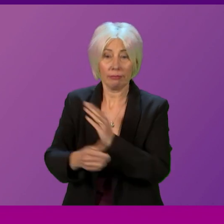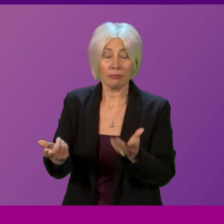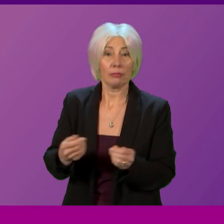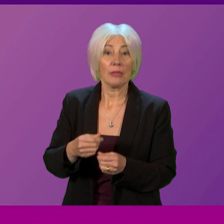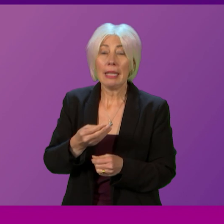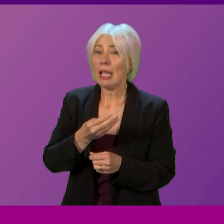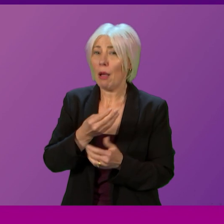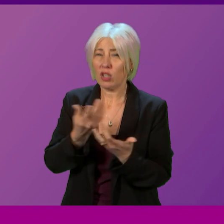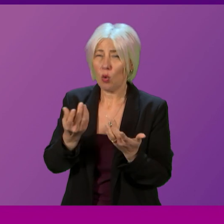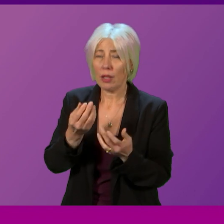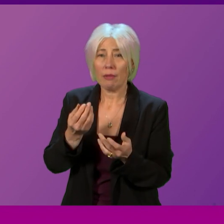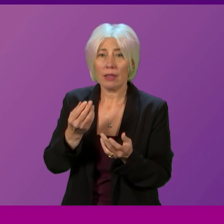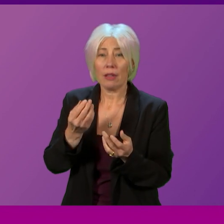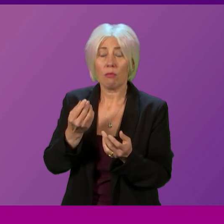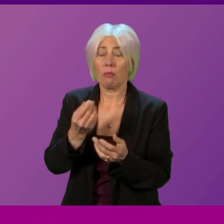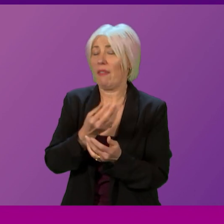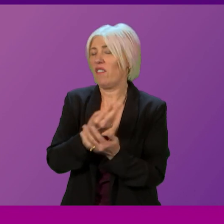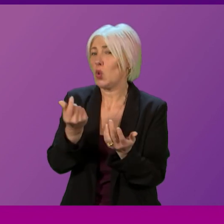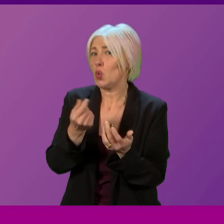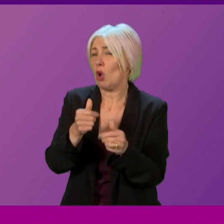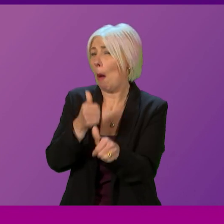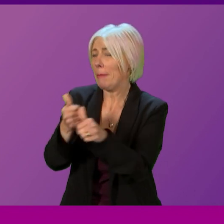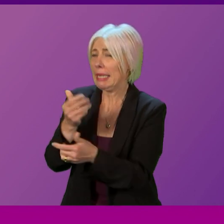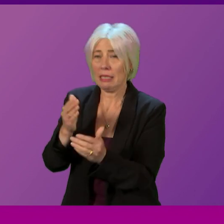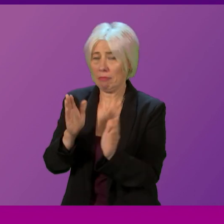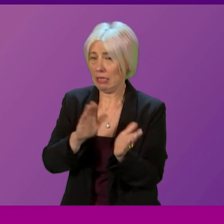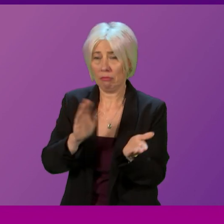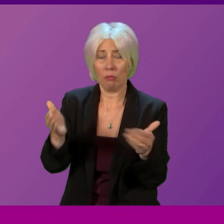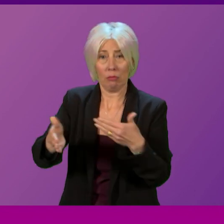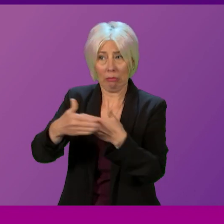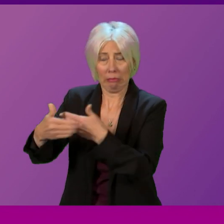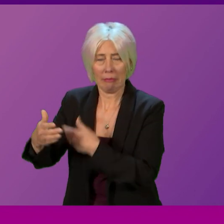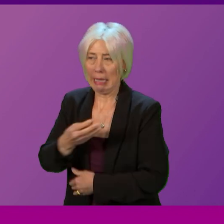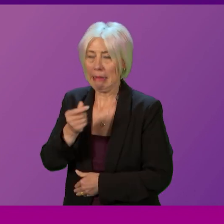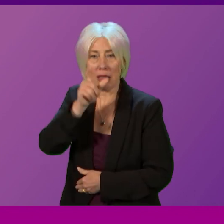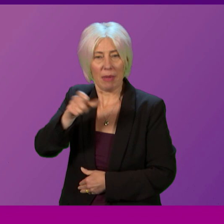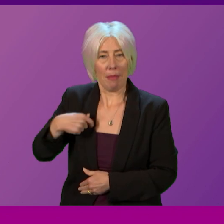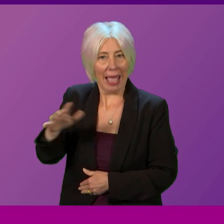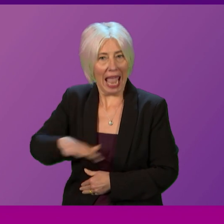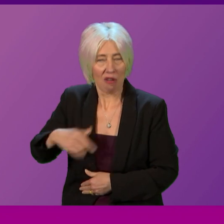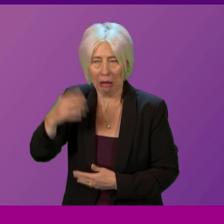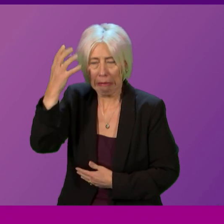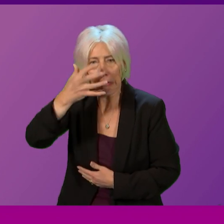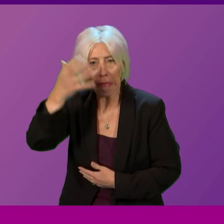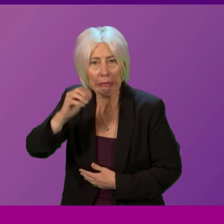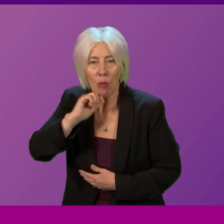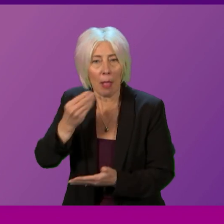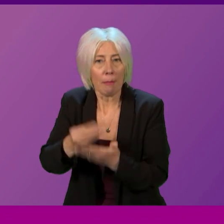Funeral Plans and One Life Funeral Planning. Some of my constituents are worried about whether they will get any of their money back.